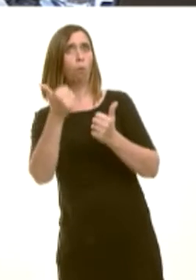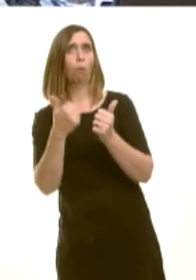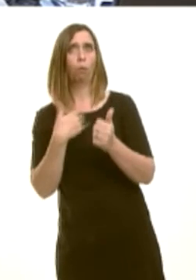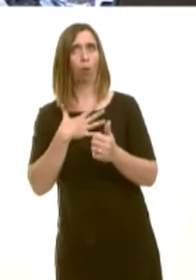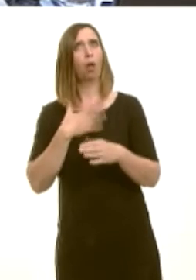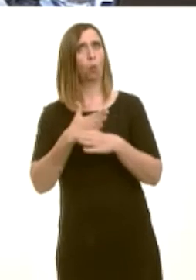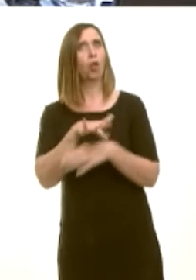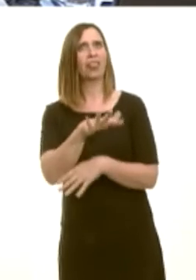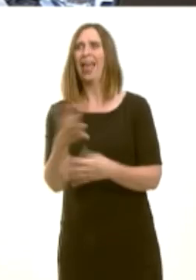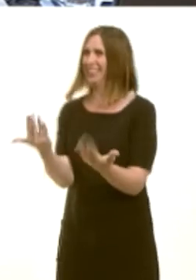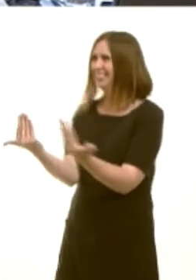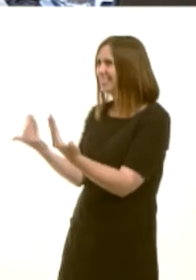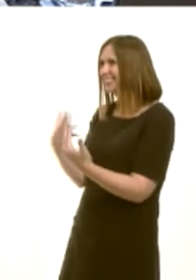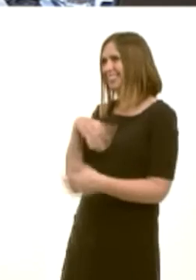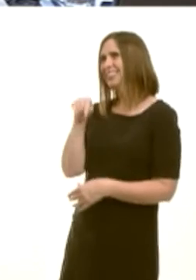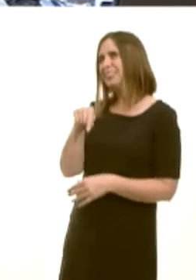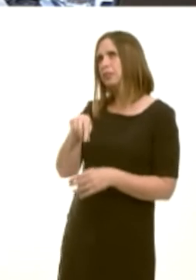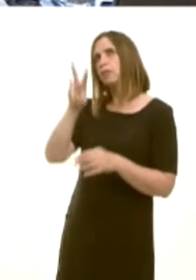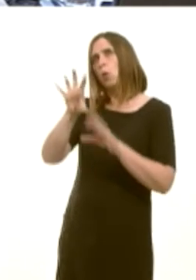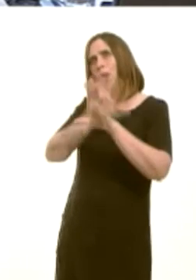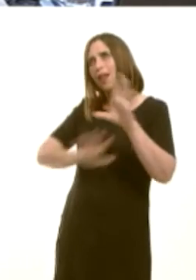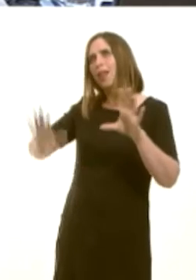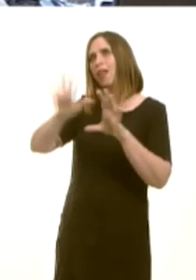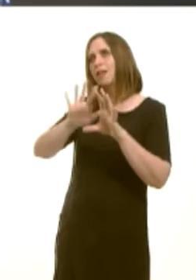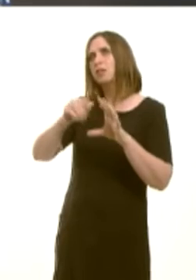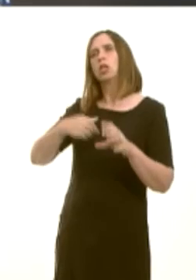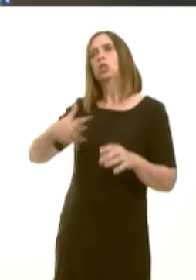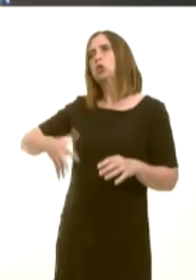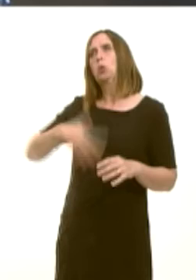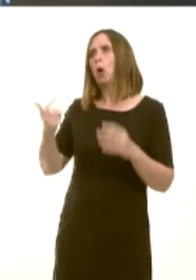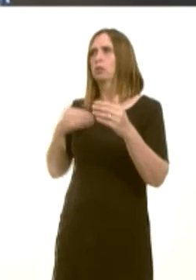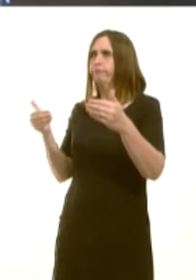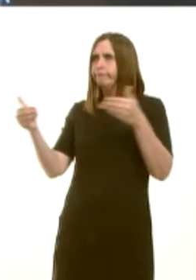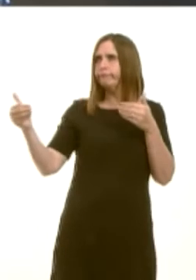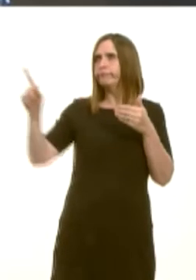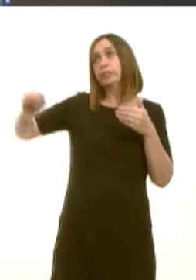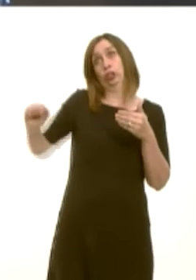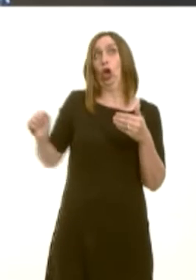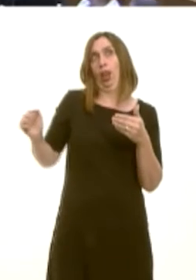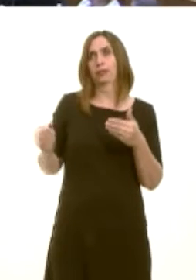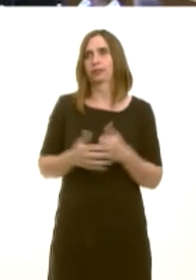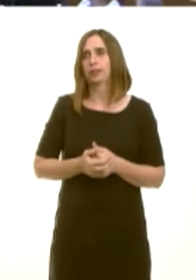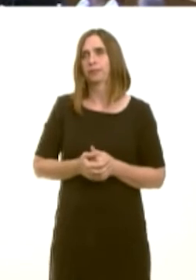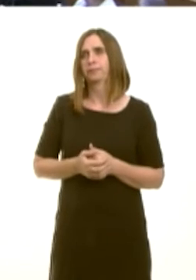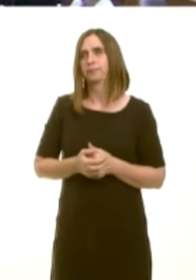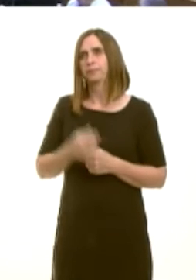vision for Wales. It is not a pale imitation of Scotland. Y Llywydd / The Presiding Officer: We now move back to questions on the paper, and question